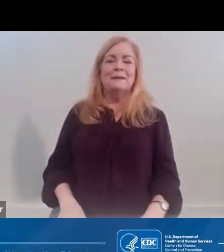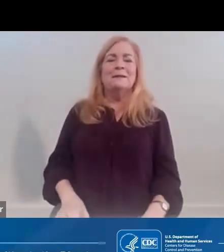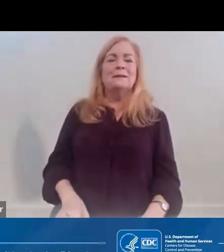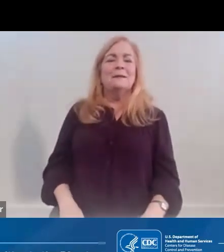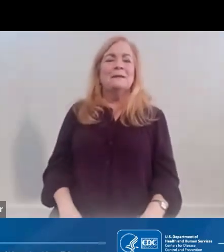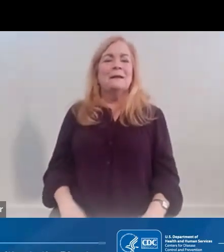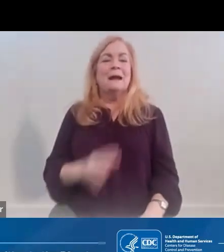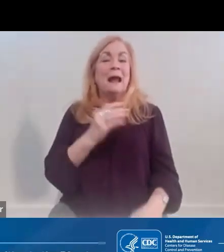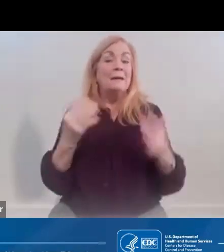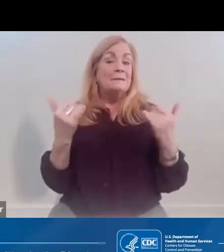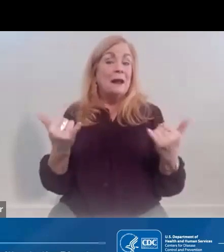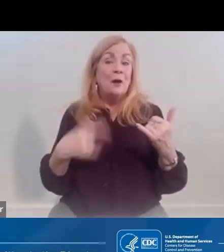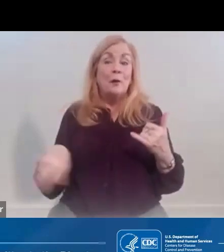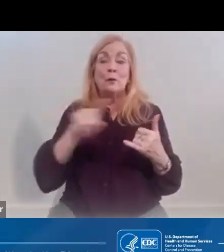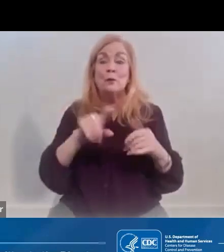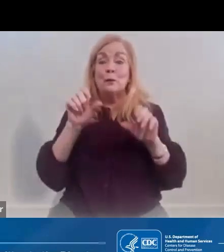for comments, questions, answers.